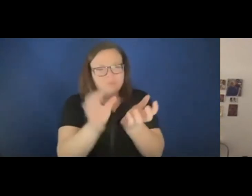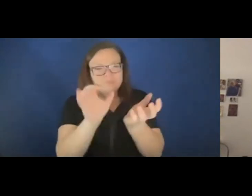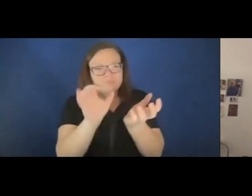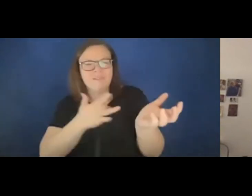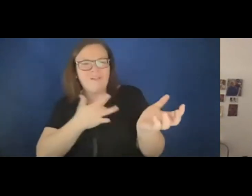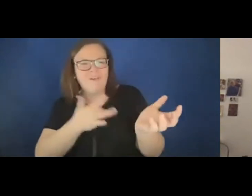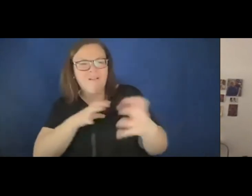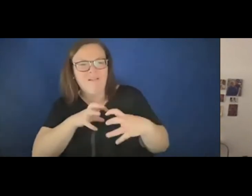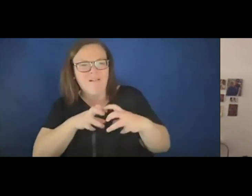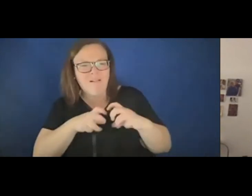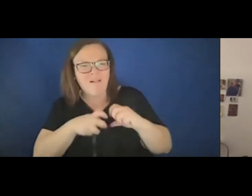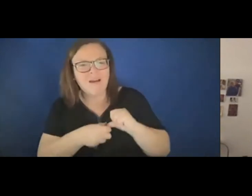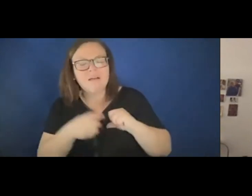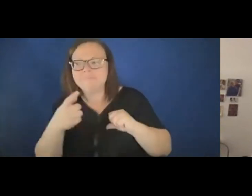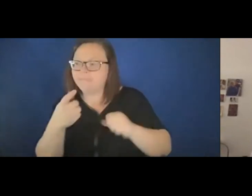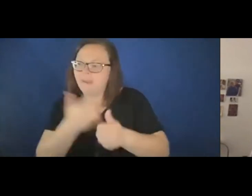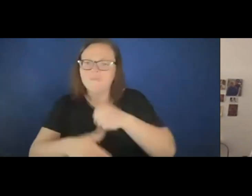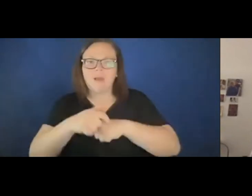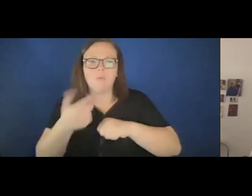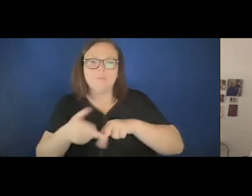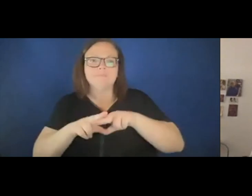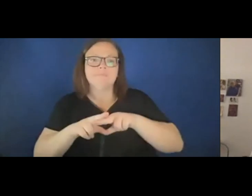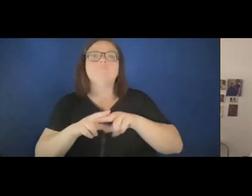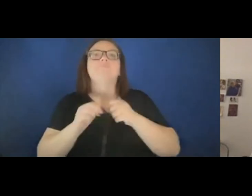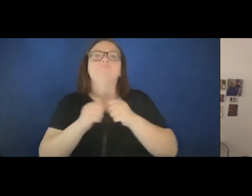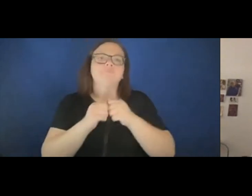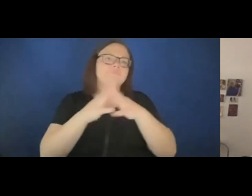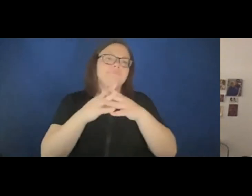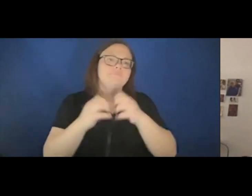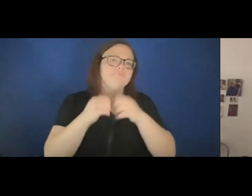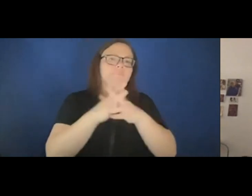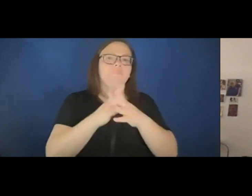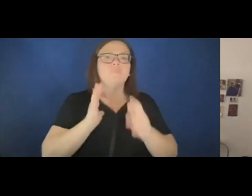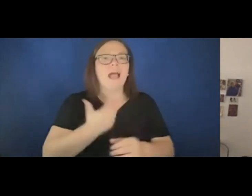we build and rebuild. We kiss our houseplants on their leafy foreheads before we go